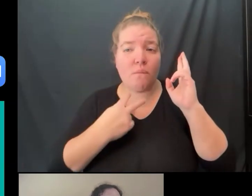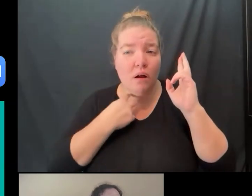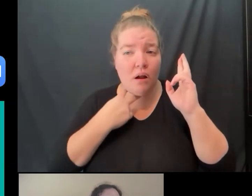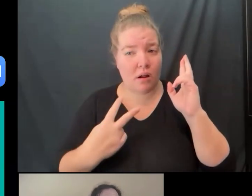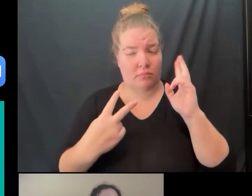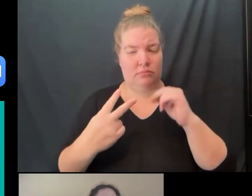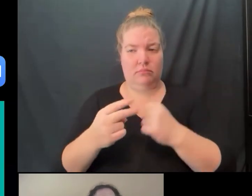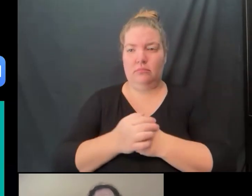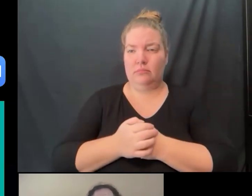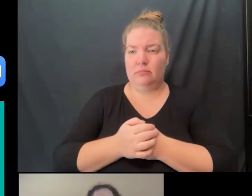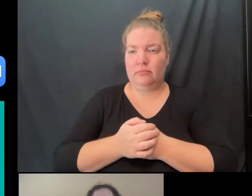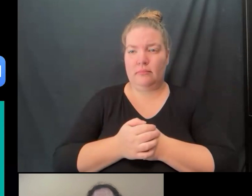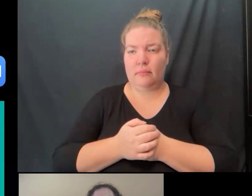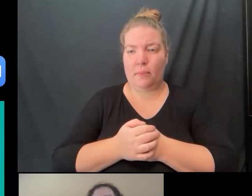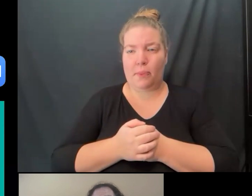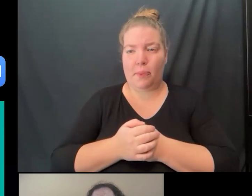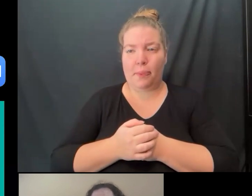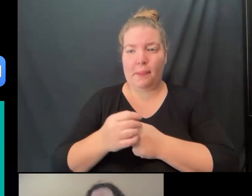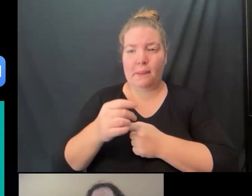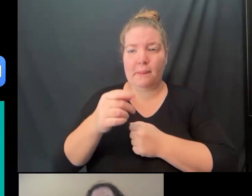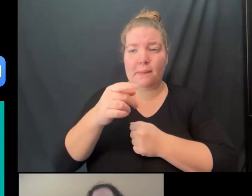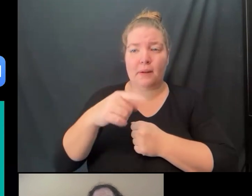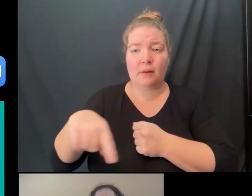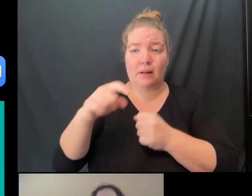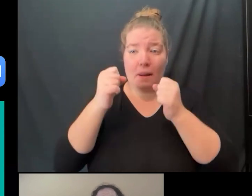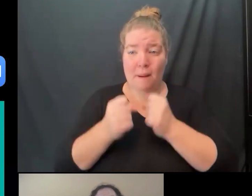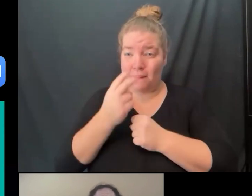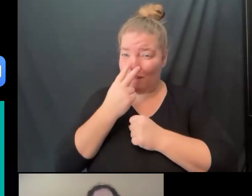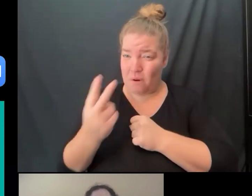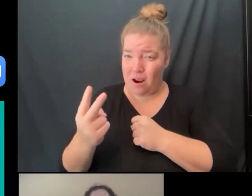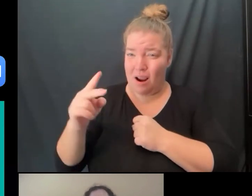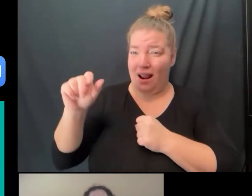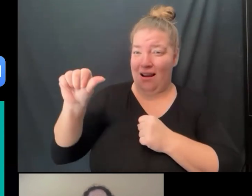of displaying the ASL and LSQ sign language interpretation